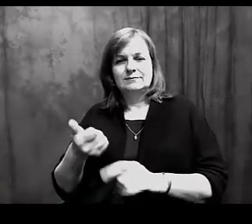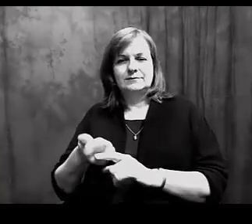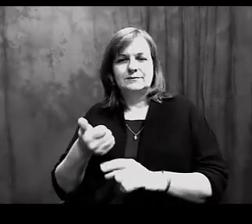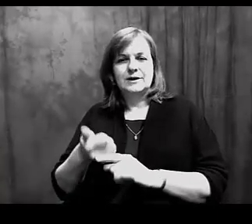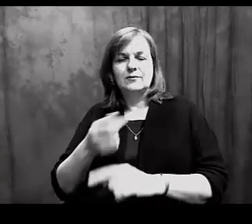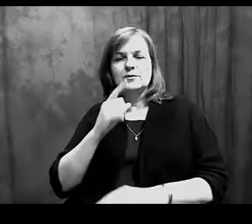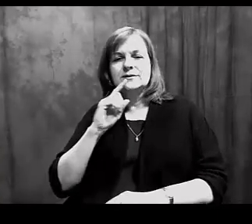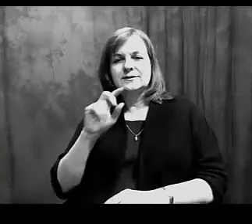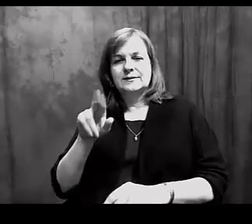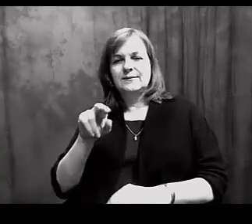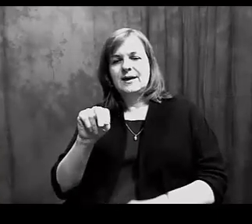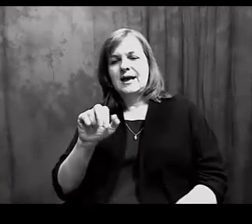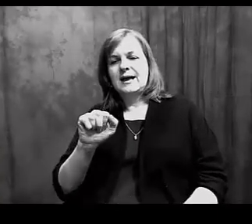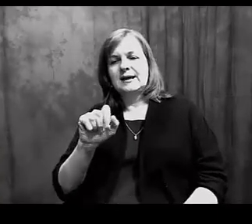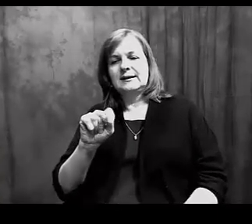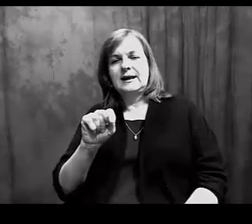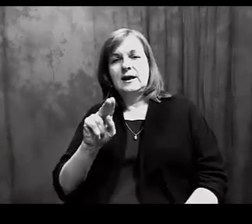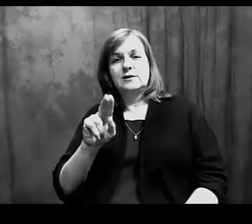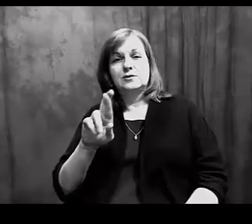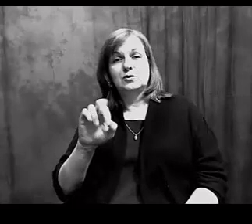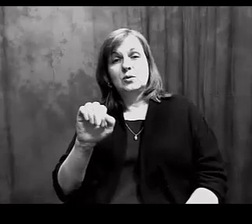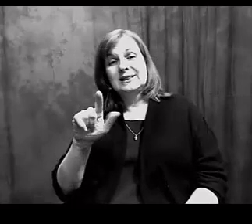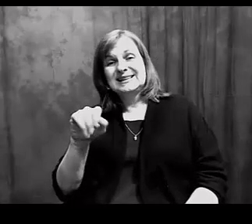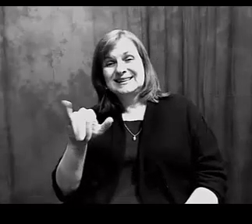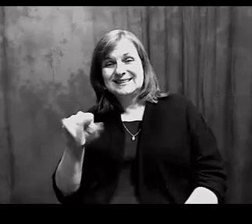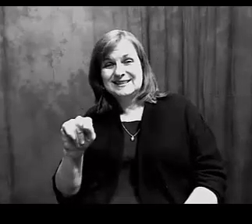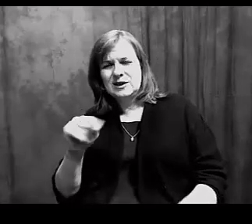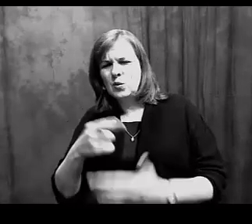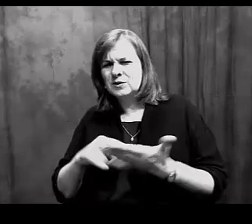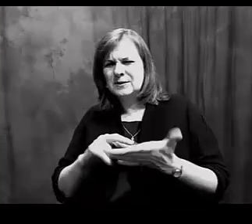he was a naturalist on the trip